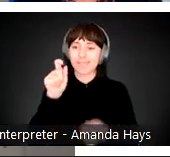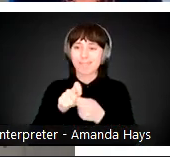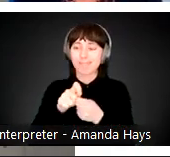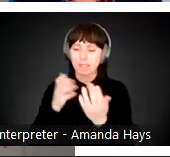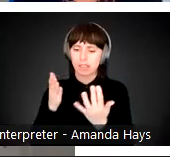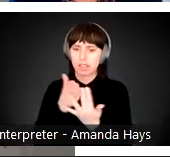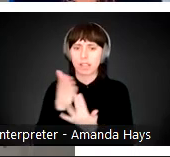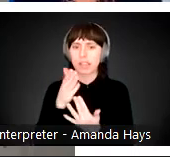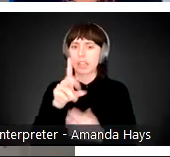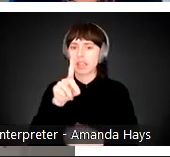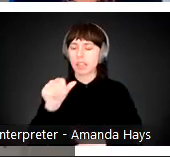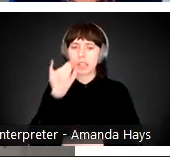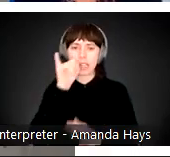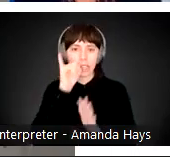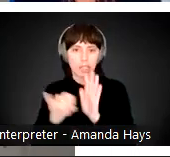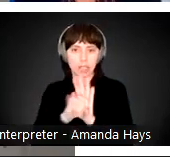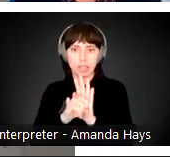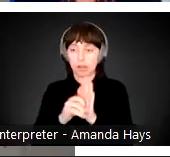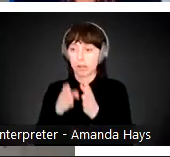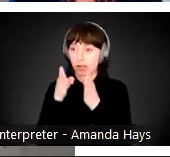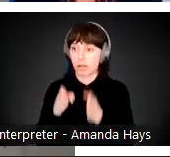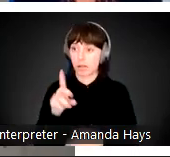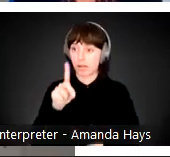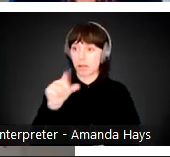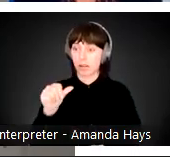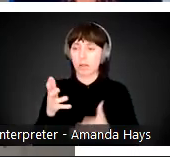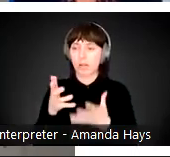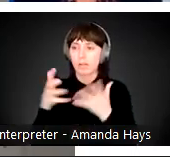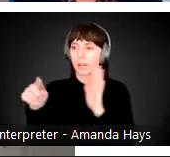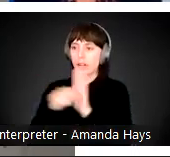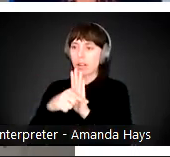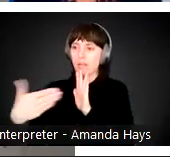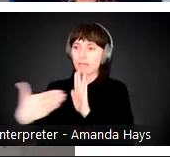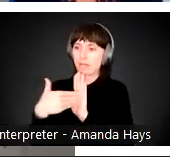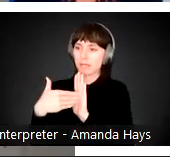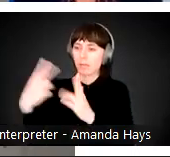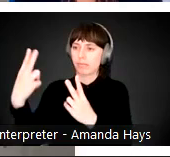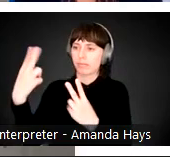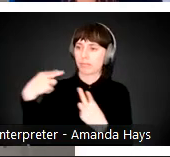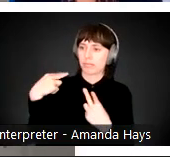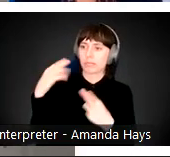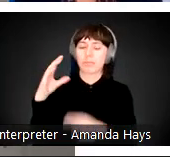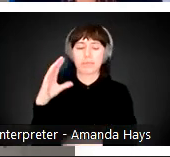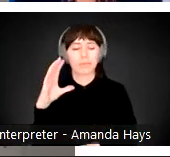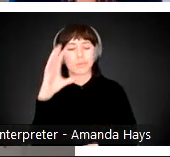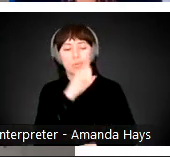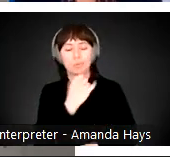with a disability, there's so much bias I deal with and presumptions about my